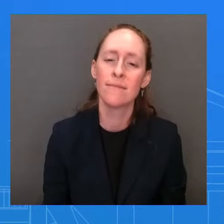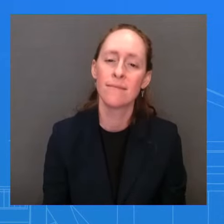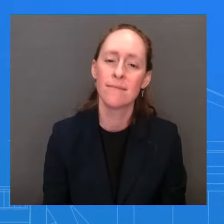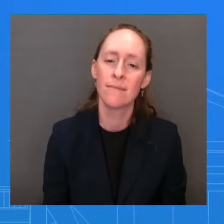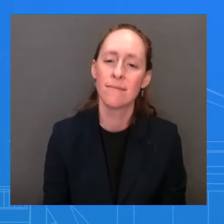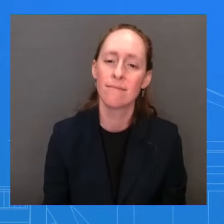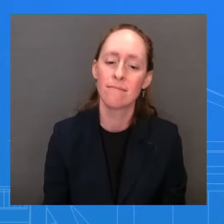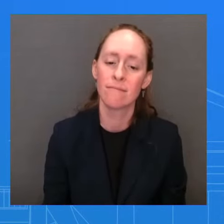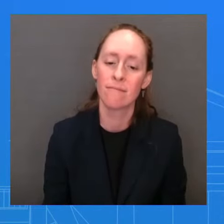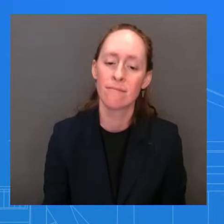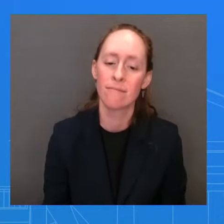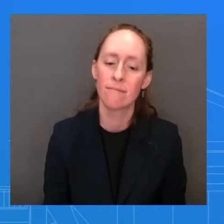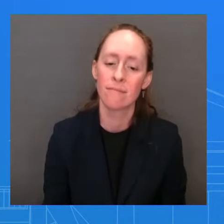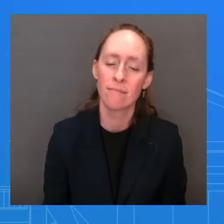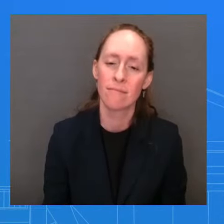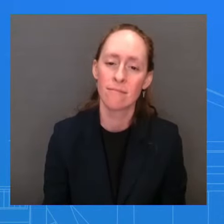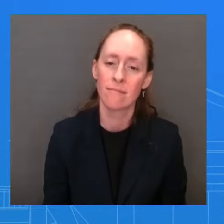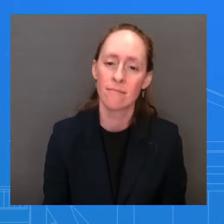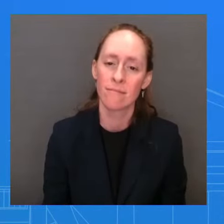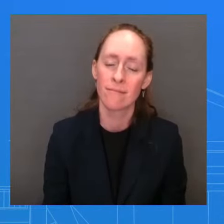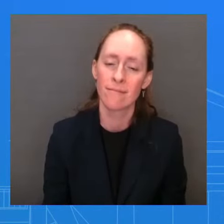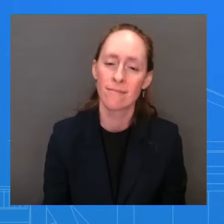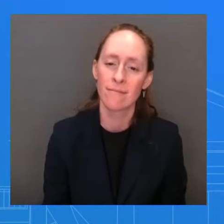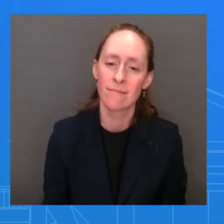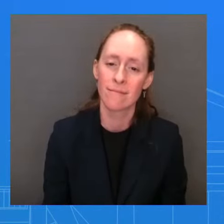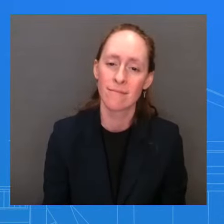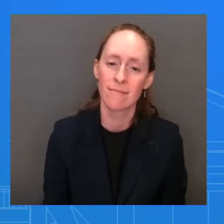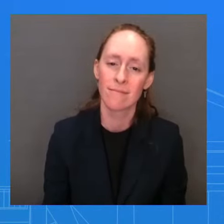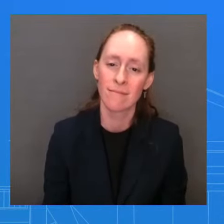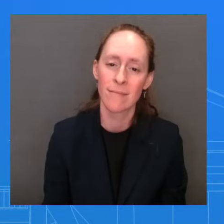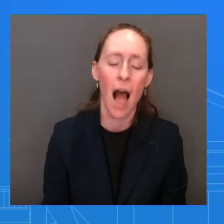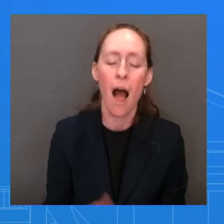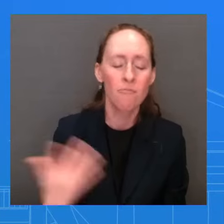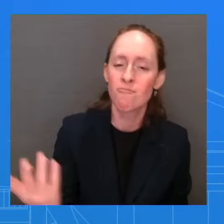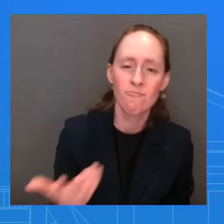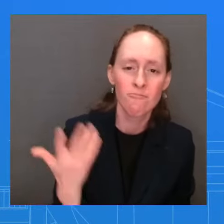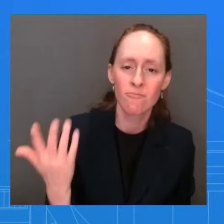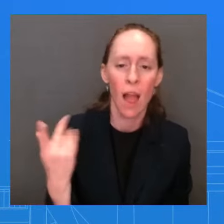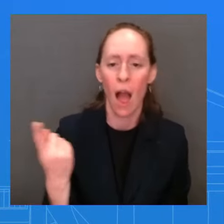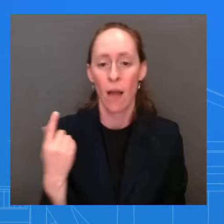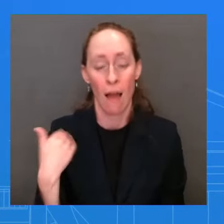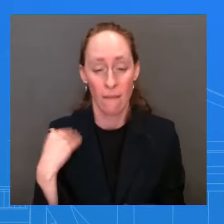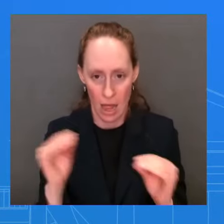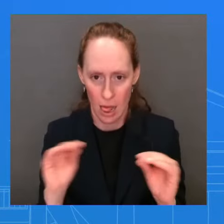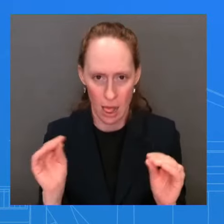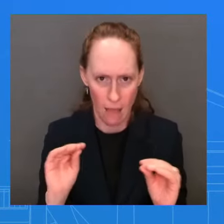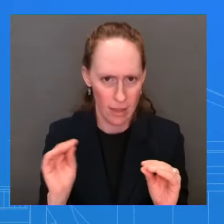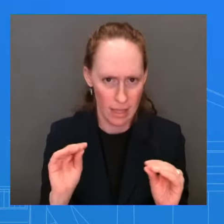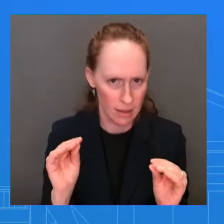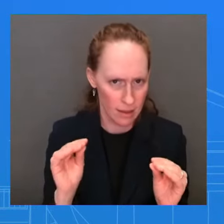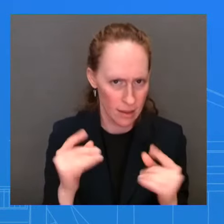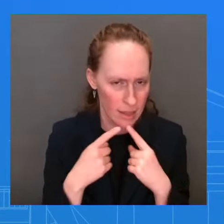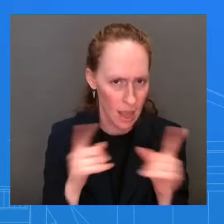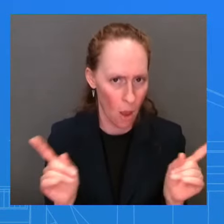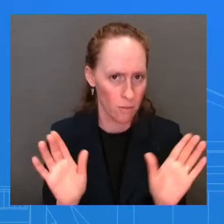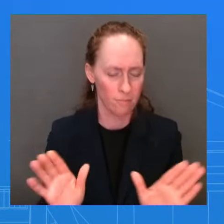when it comes to -- I don't have any -- I don't have anything to announce at this time of any actions that's being taken. But if you look